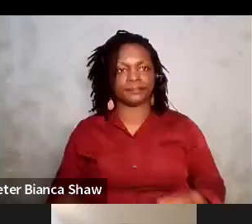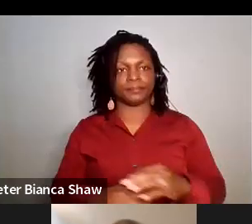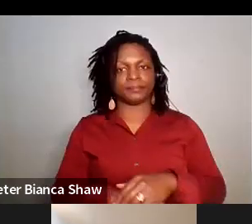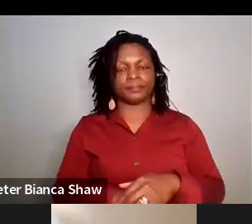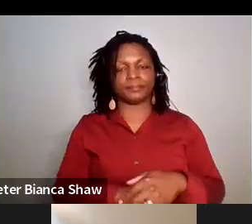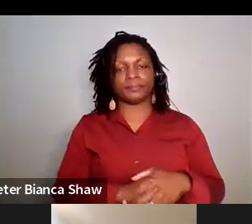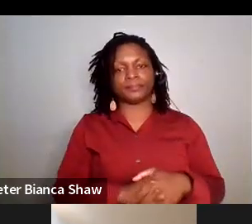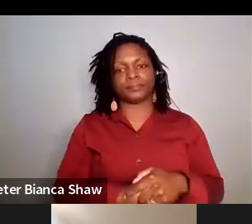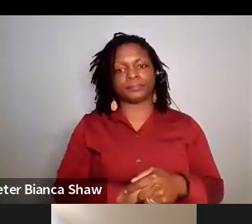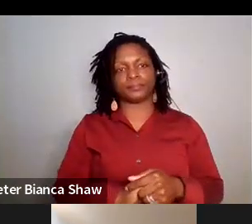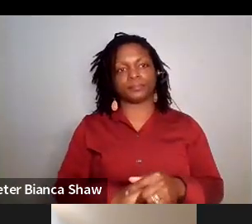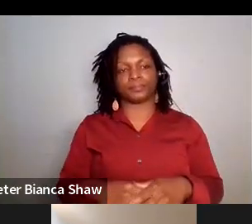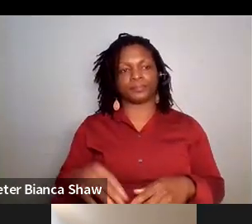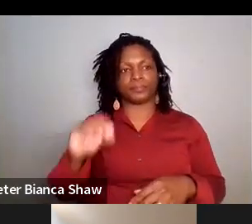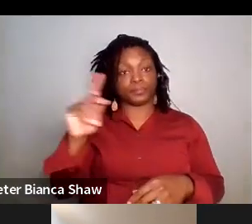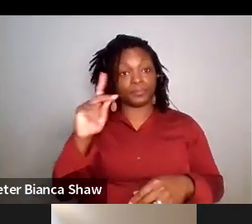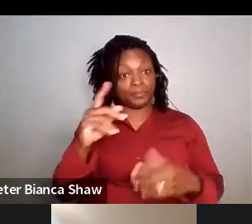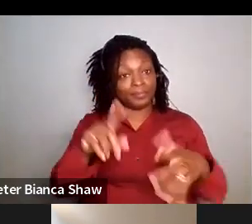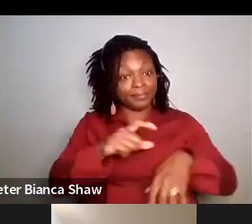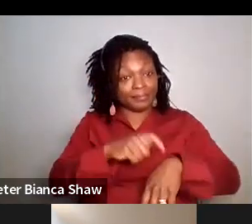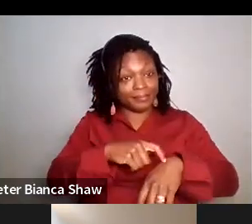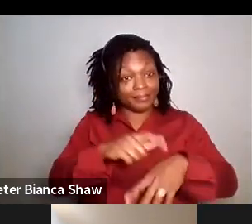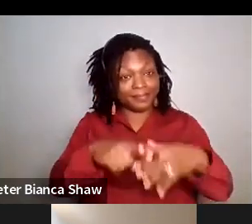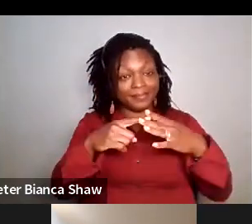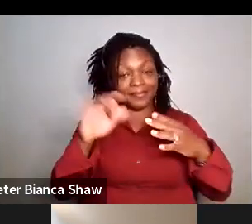If all of our panels could turn on their cameras, that would be great.